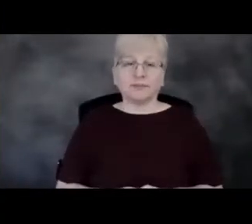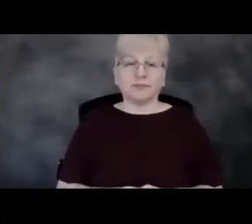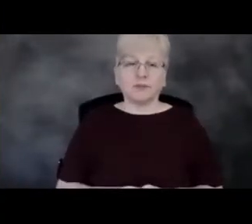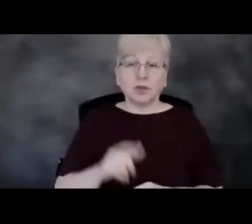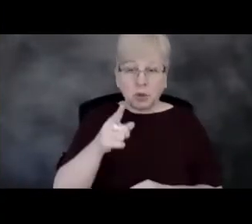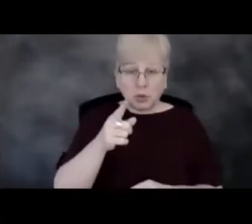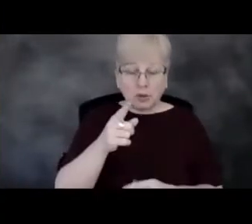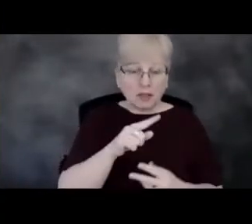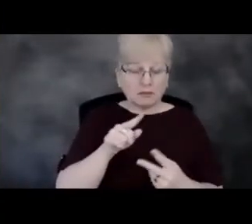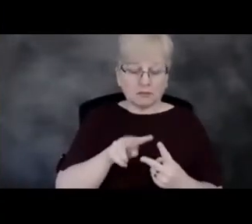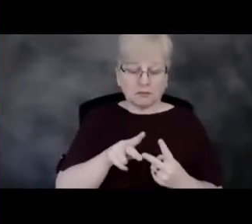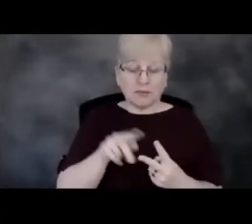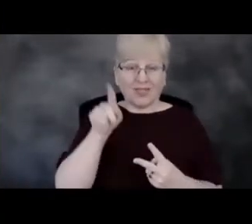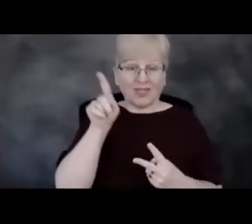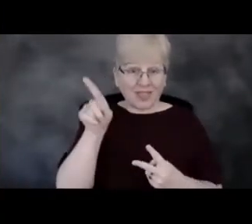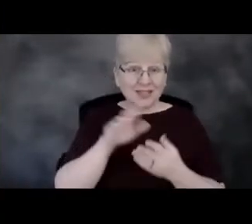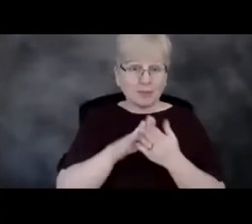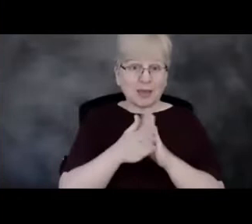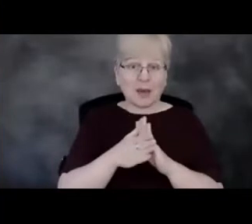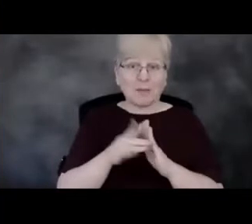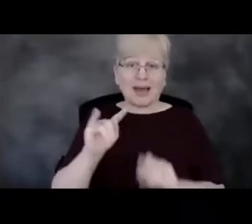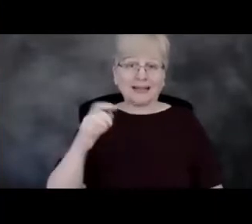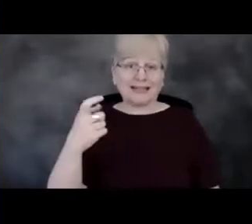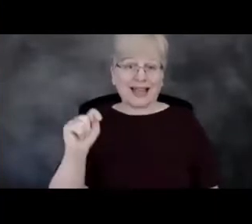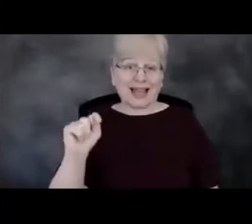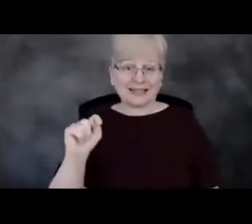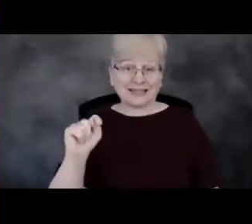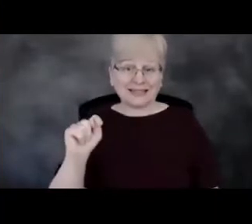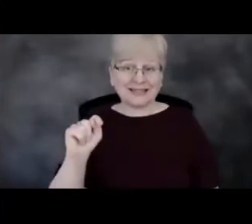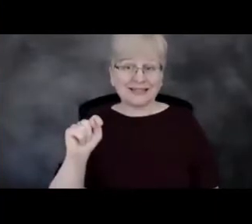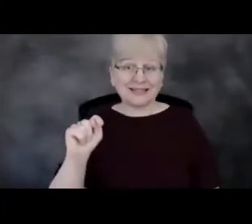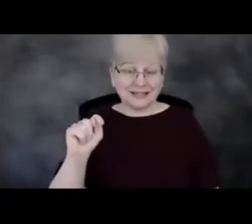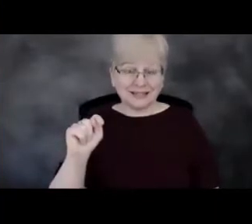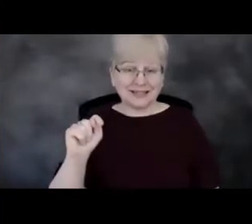use it as a text field 16:56:20 in which case, as you see here, it